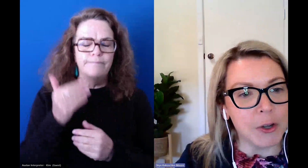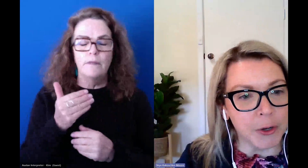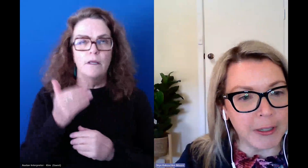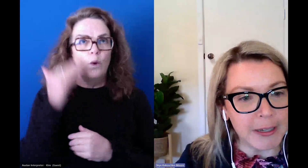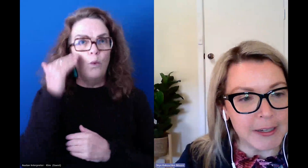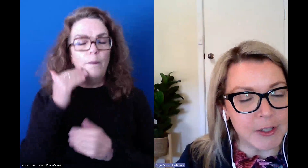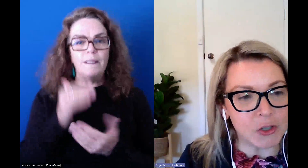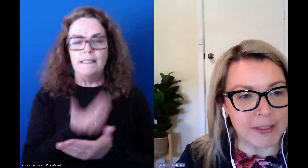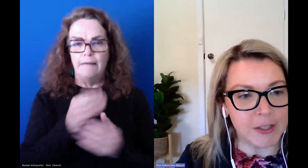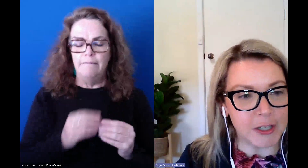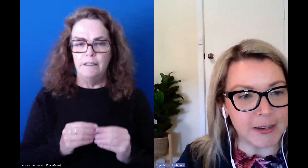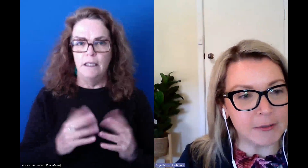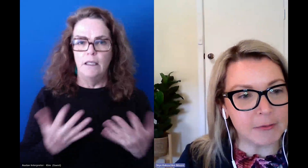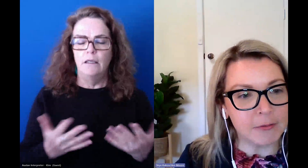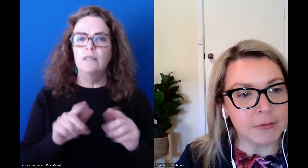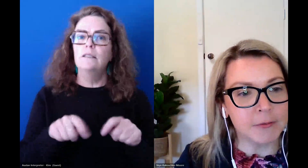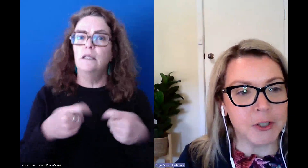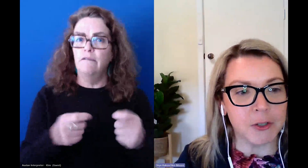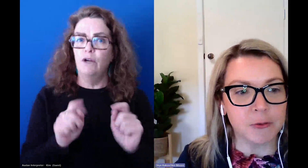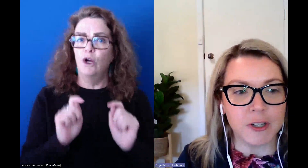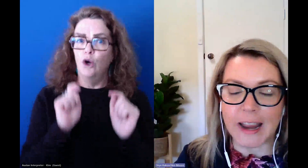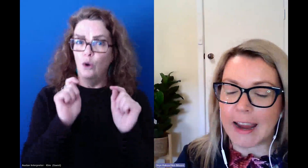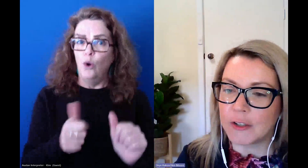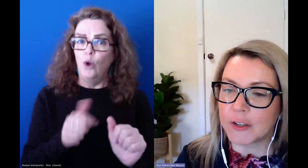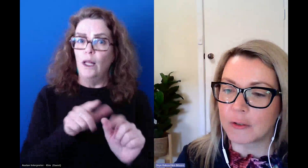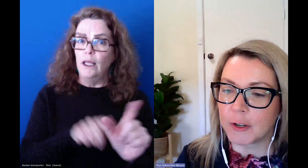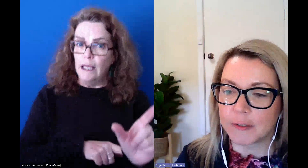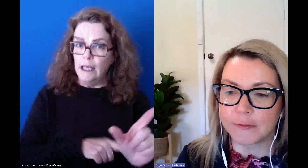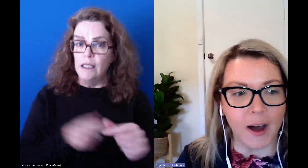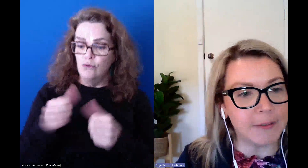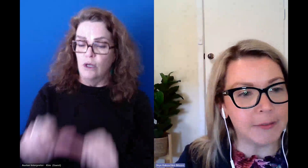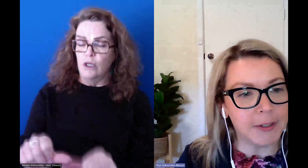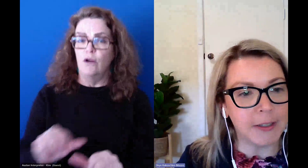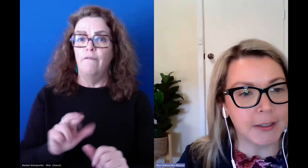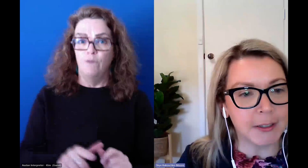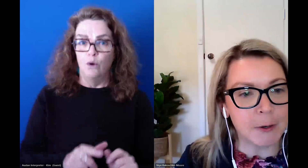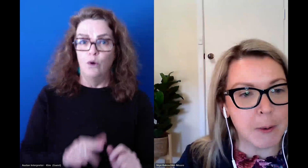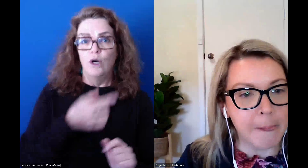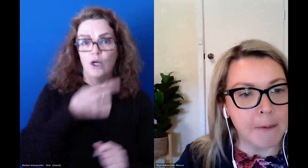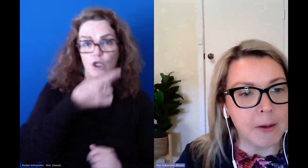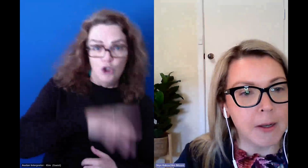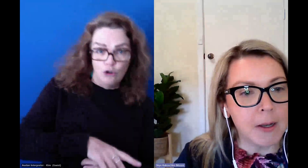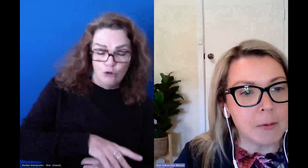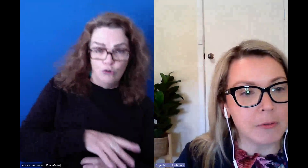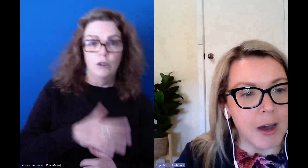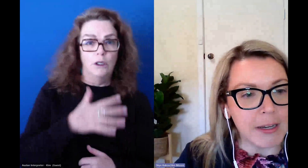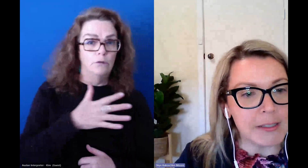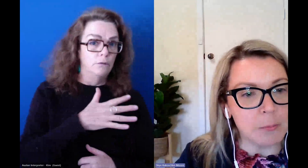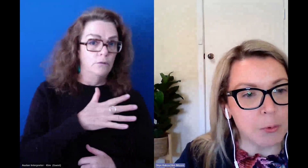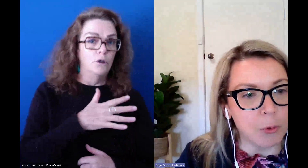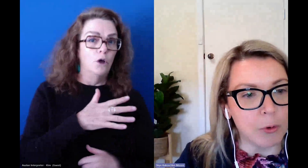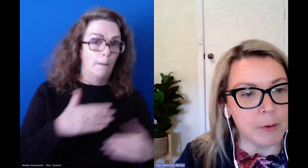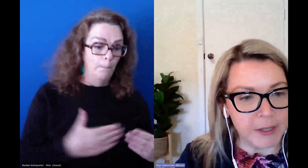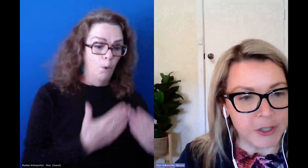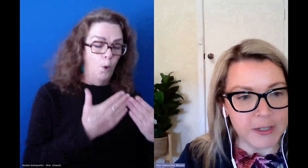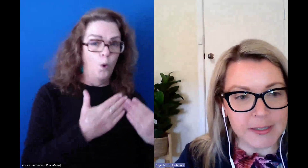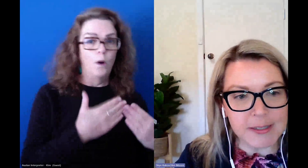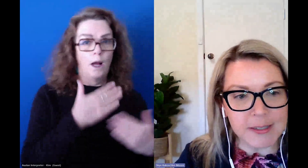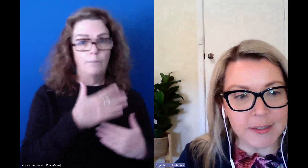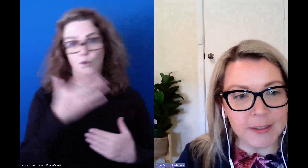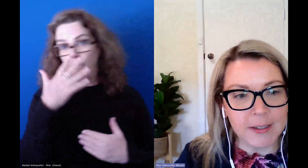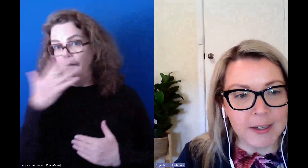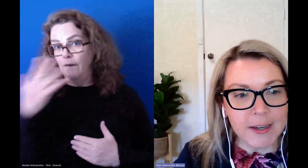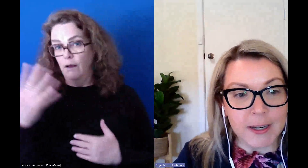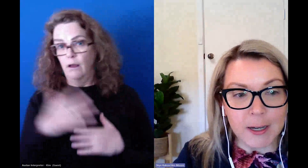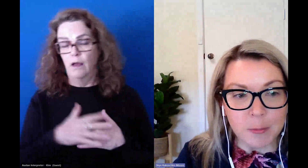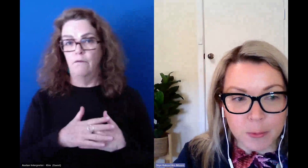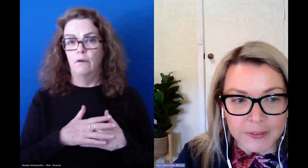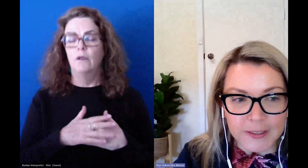an Early Year Strategy for children age 0 to 5, providing support for pensioners improving